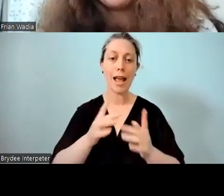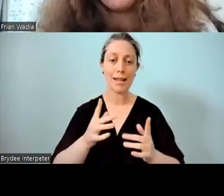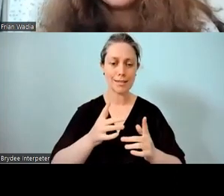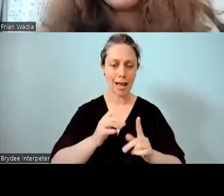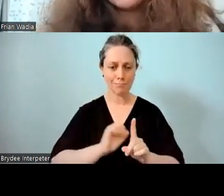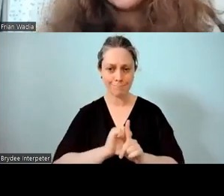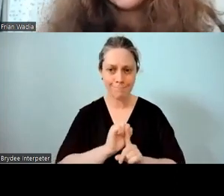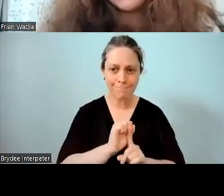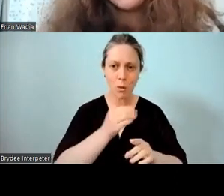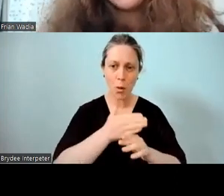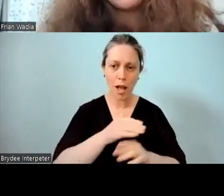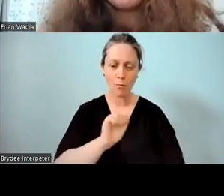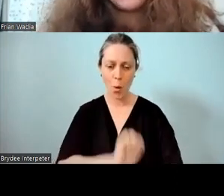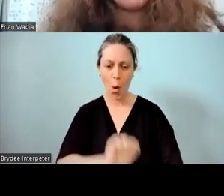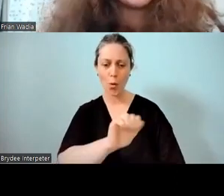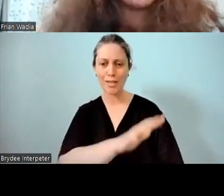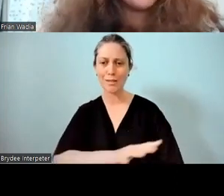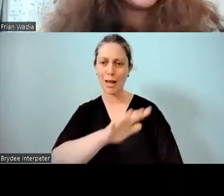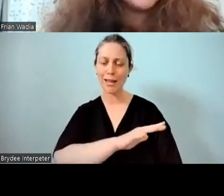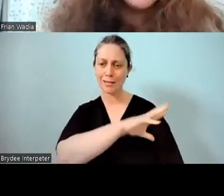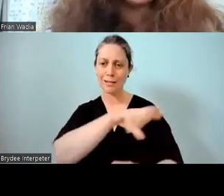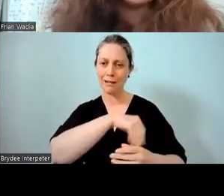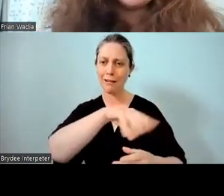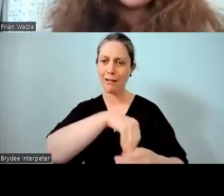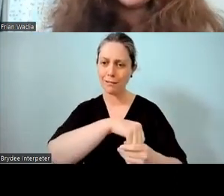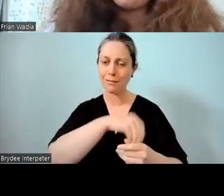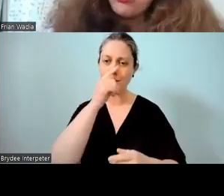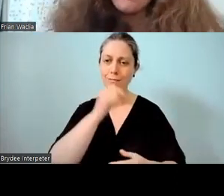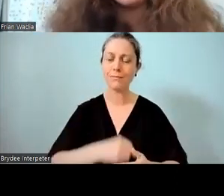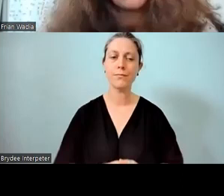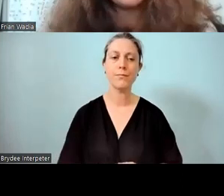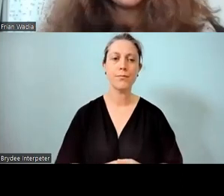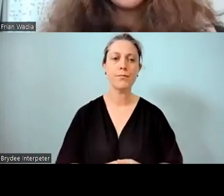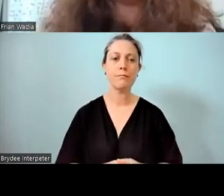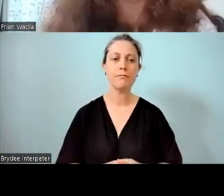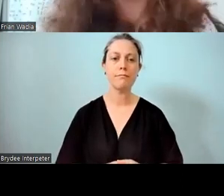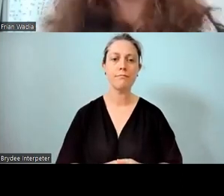in your own spaces and areas of focus. So the EGL approach right now,